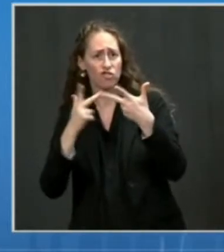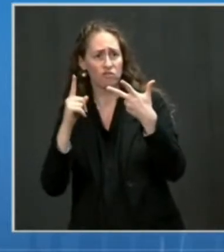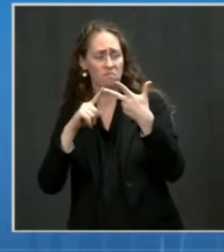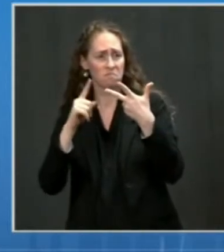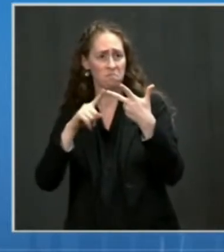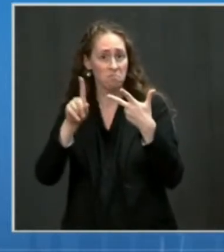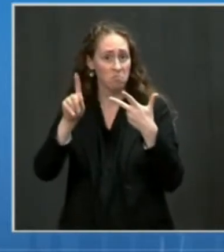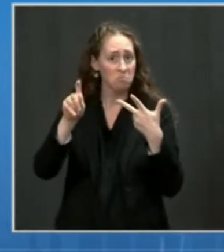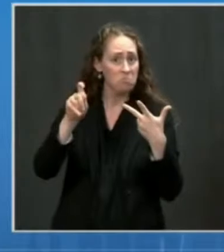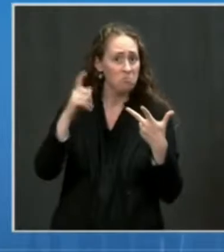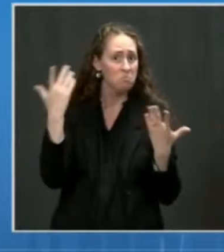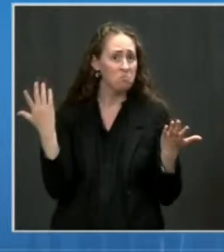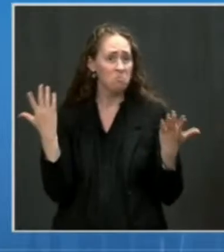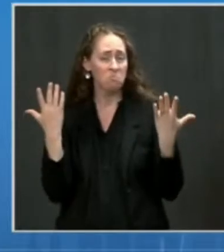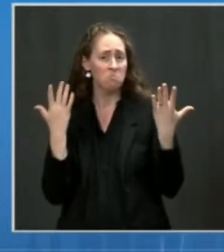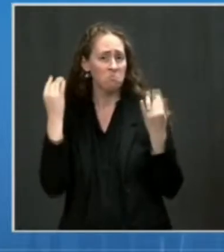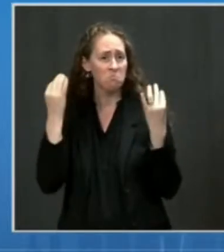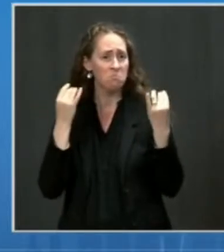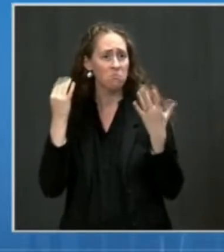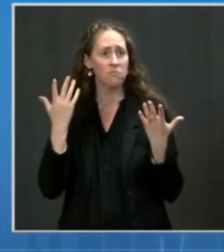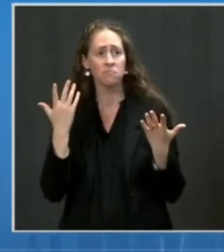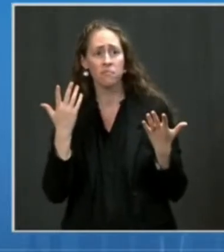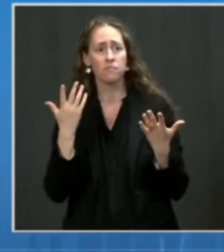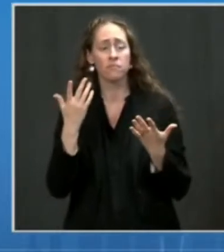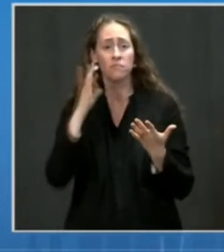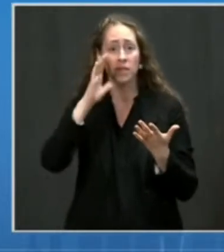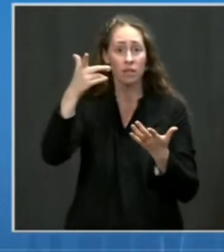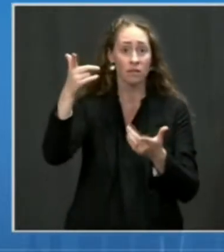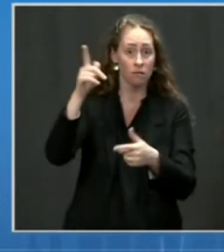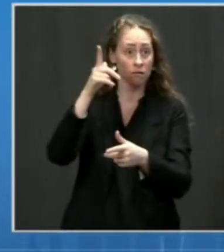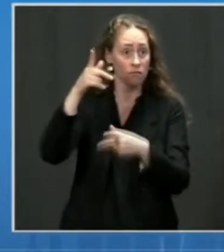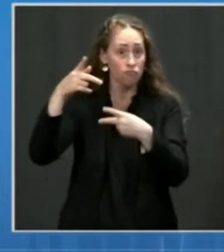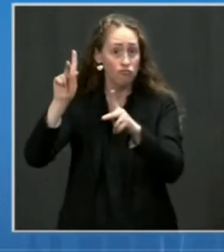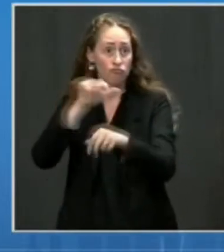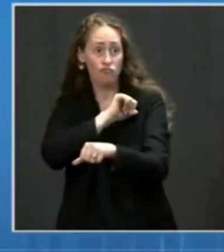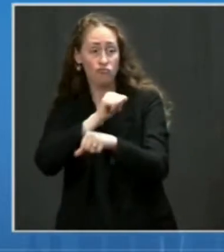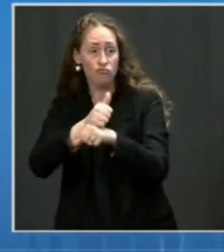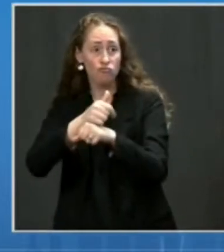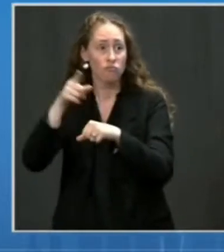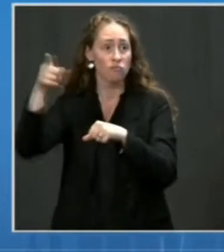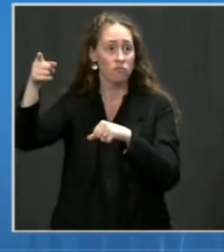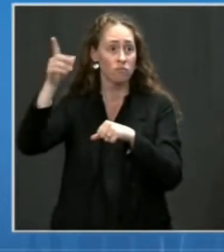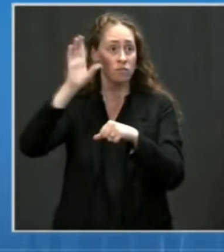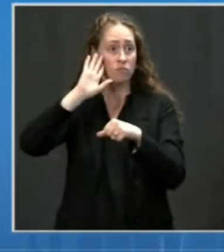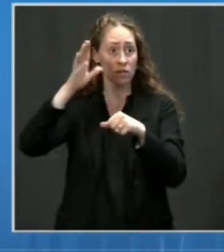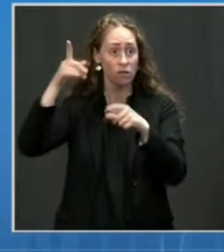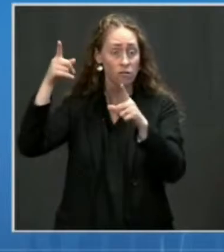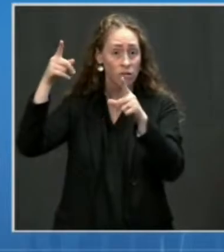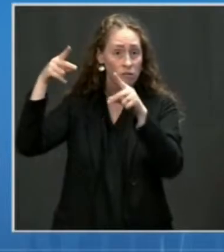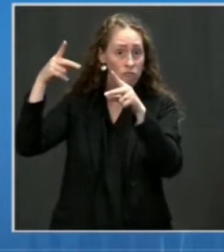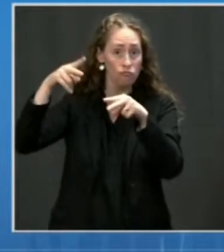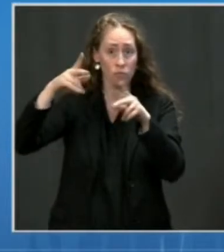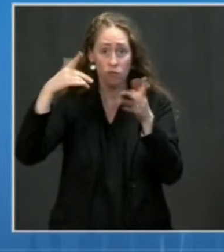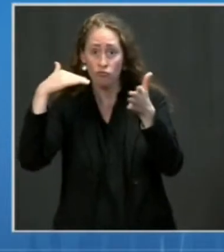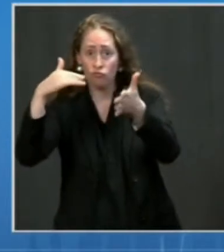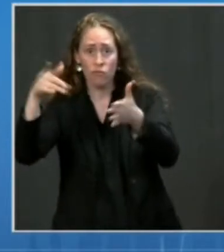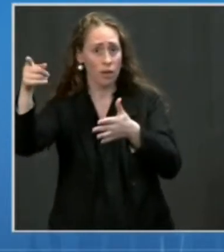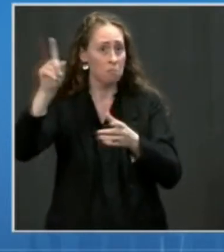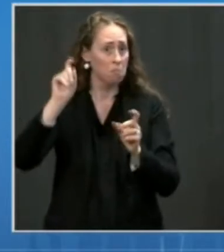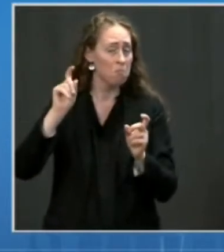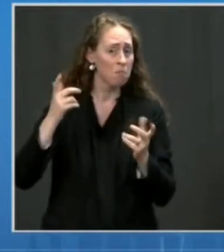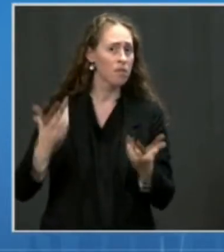IS TRACKING COVID-19 BOOSTER